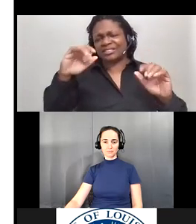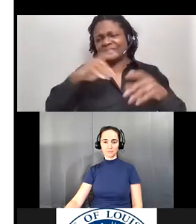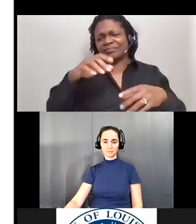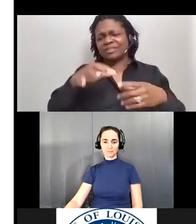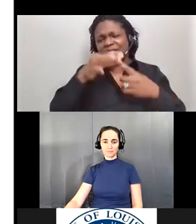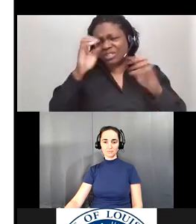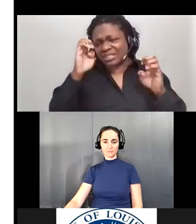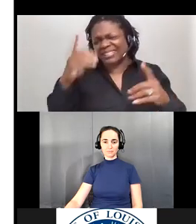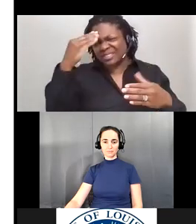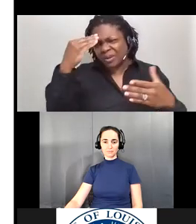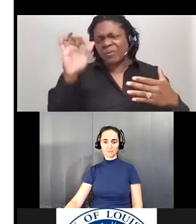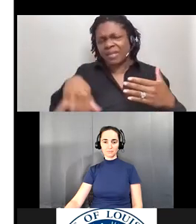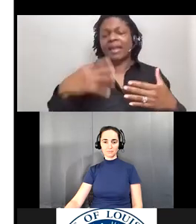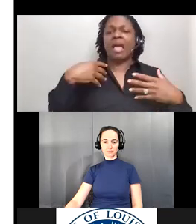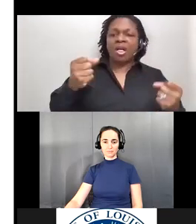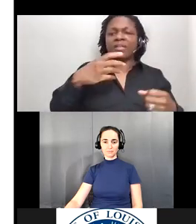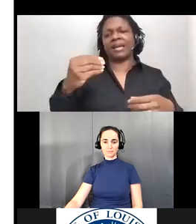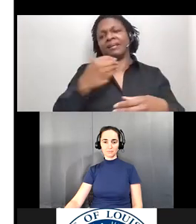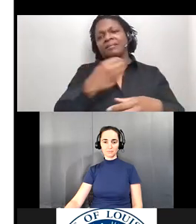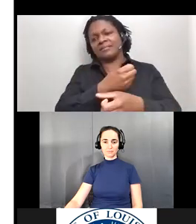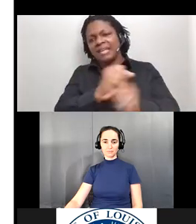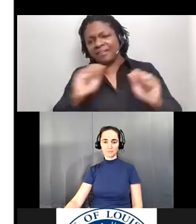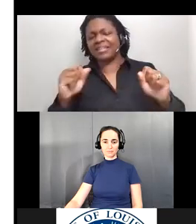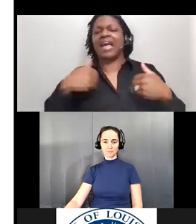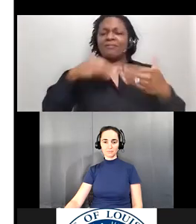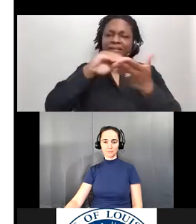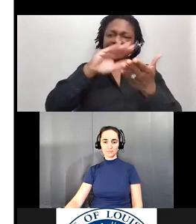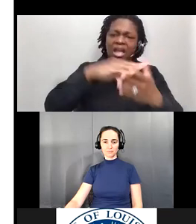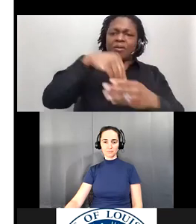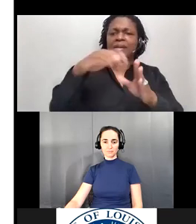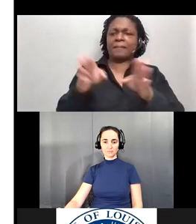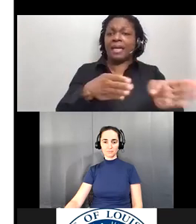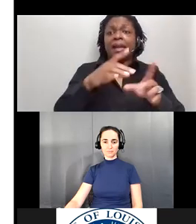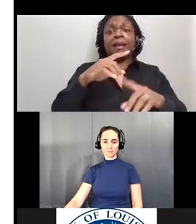we're talking about health or safety, that we make sure everybody is on the same team